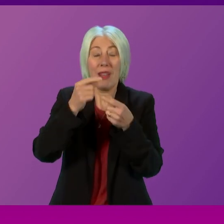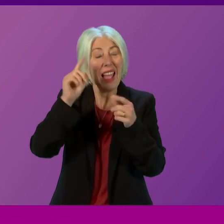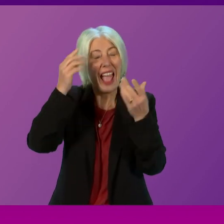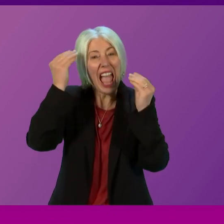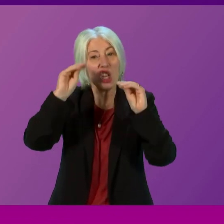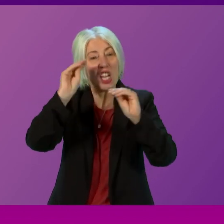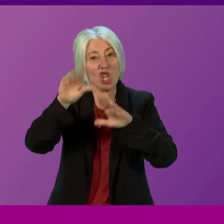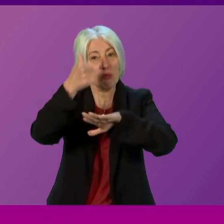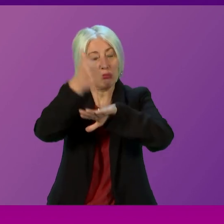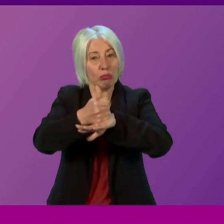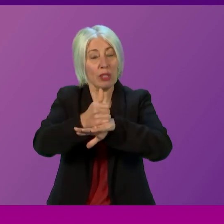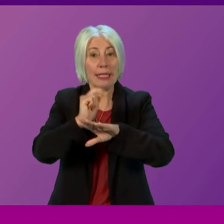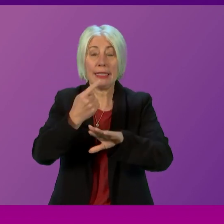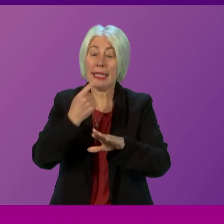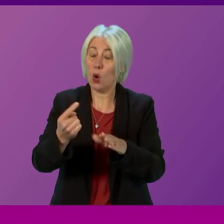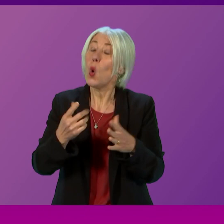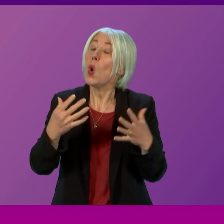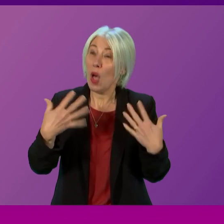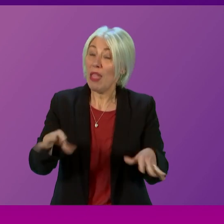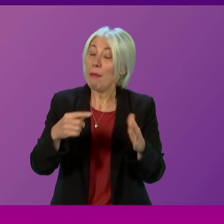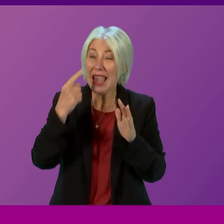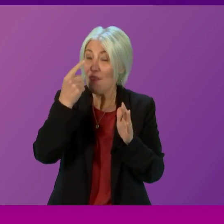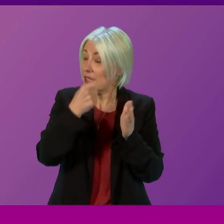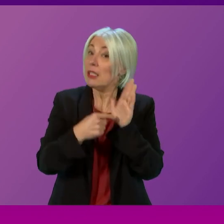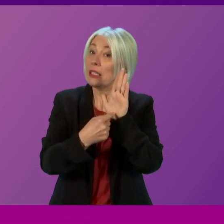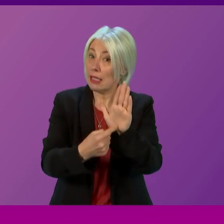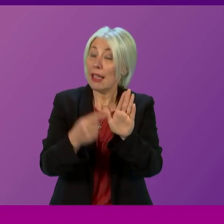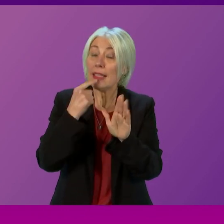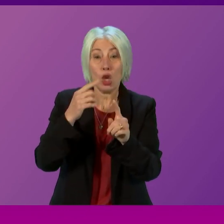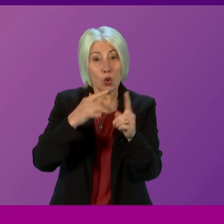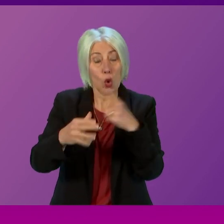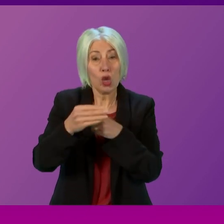“The findings add to a heavy body of evidence telling us that socio-economic inequality